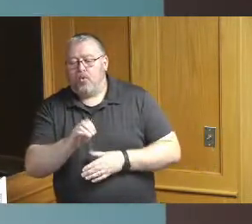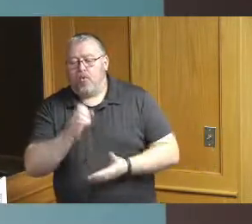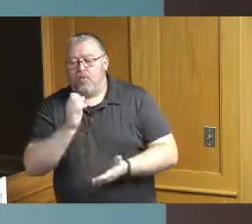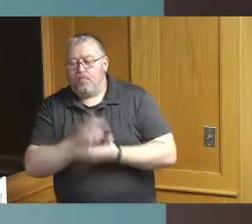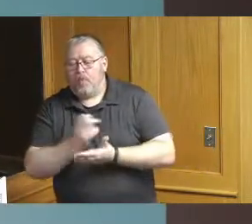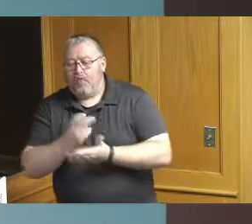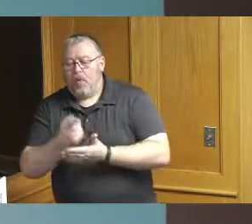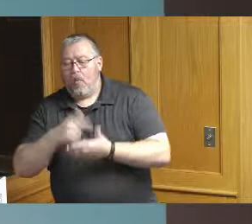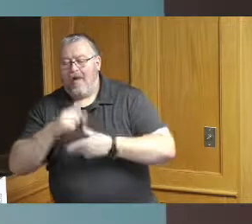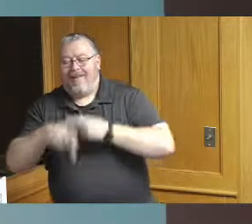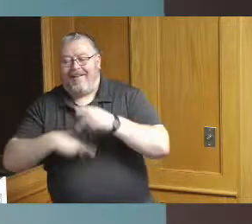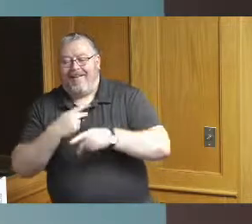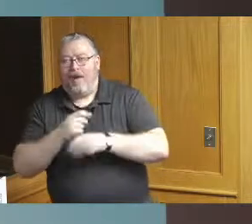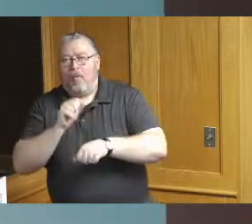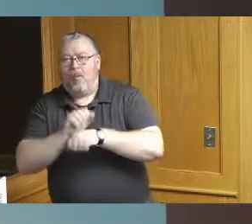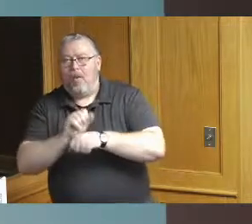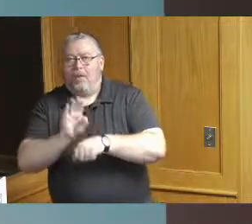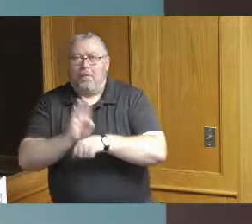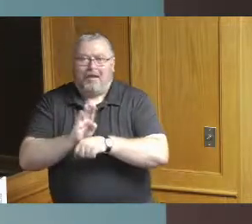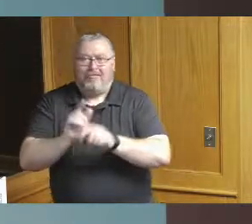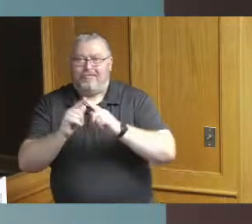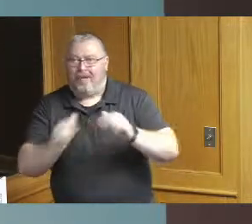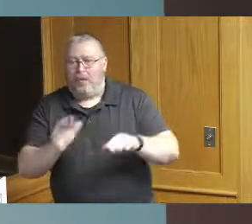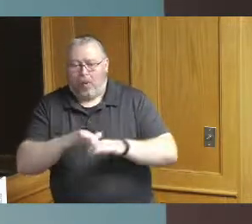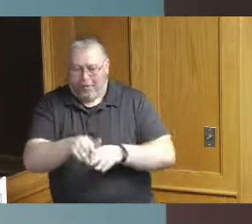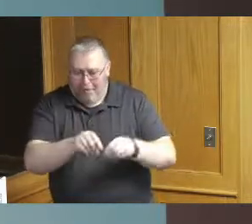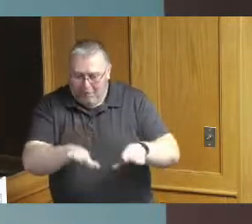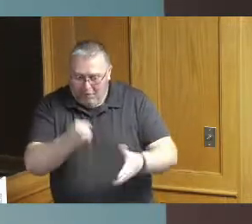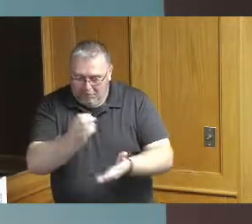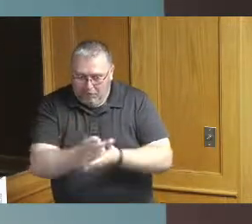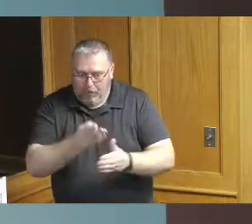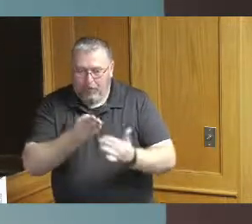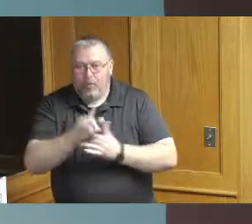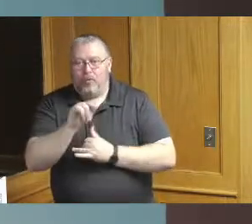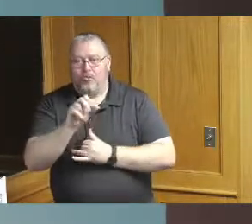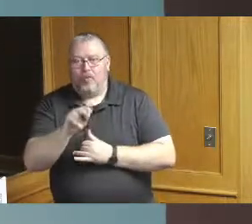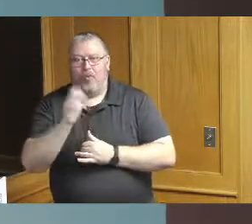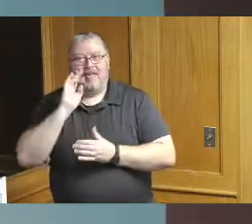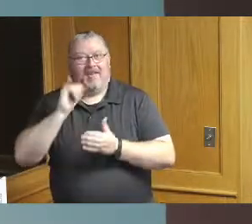so this is another cool tool where anywhere in the county for those who participate in cages